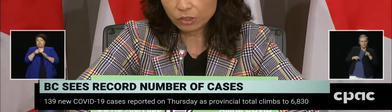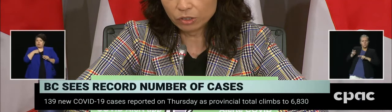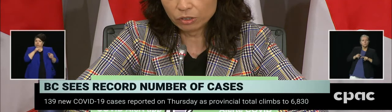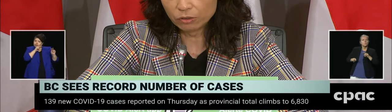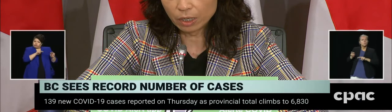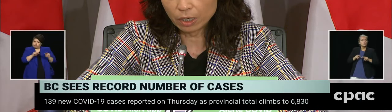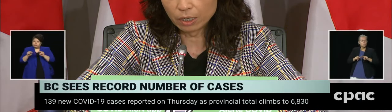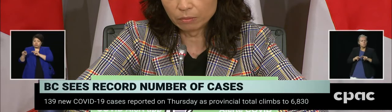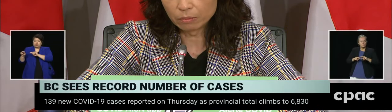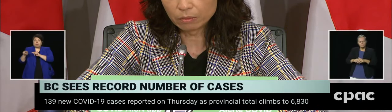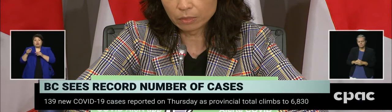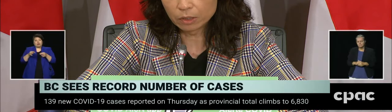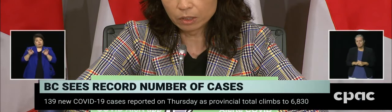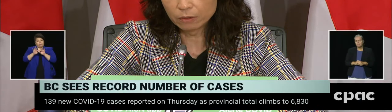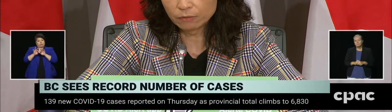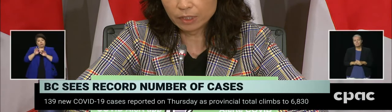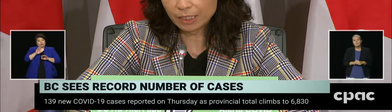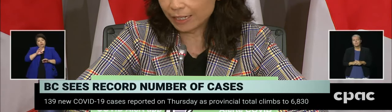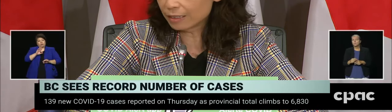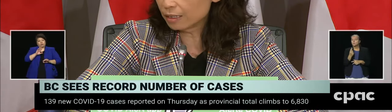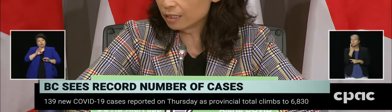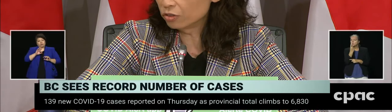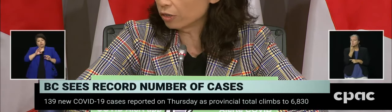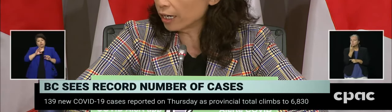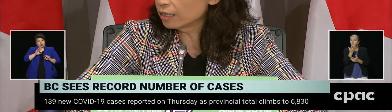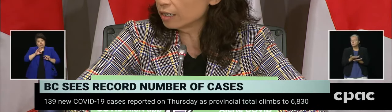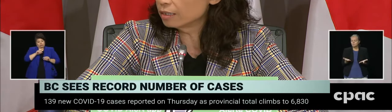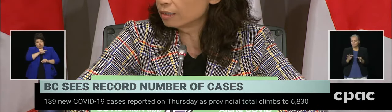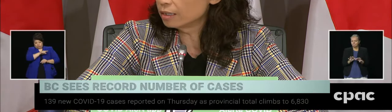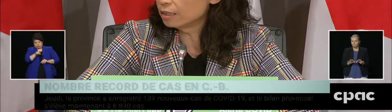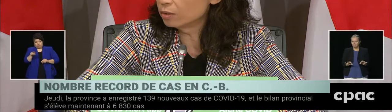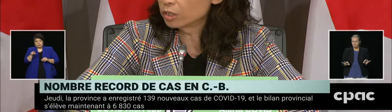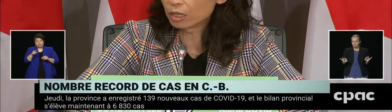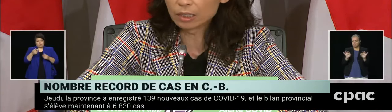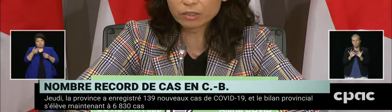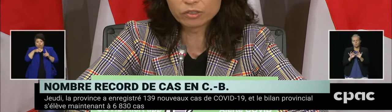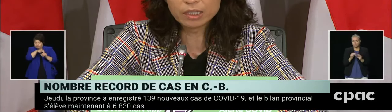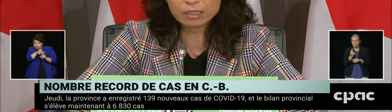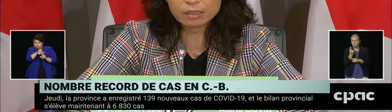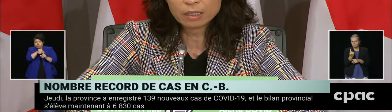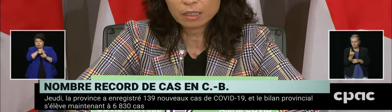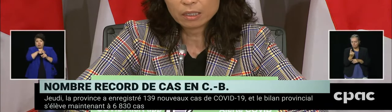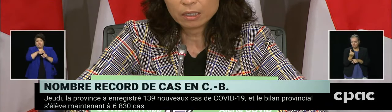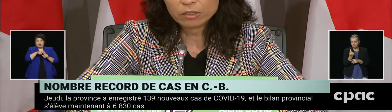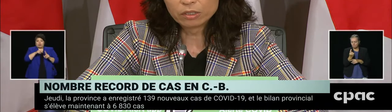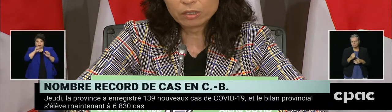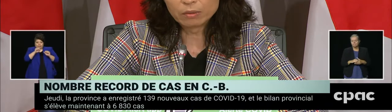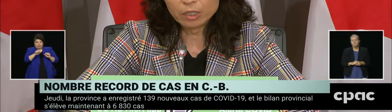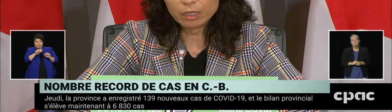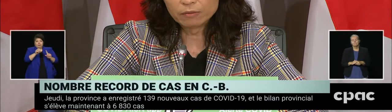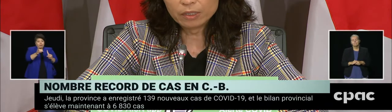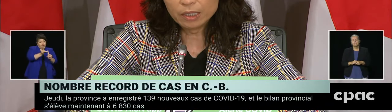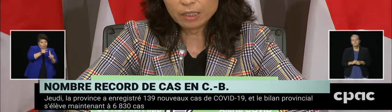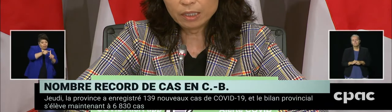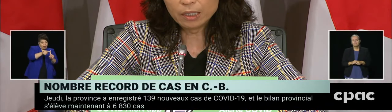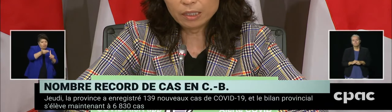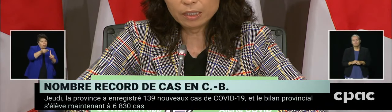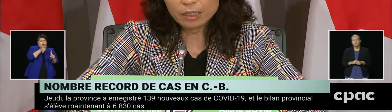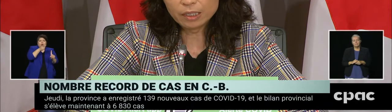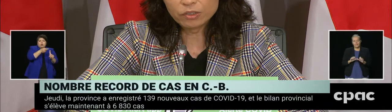BUT ONE CRITICAL FACTOR IS THE